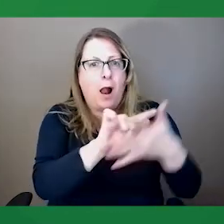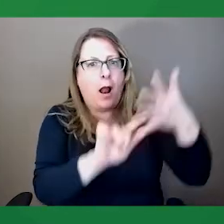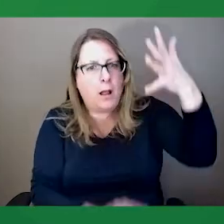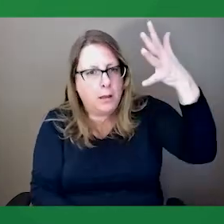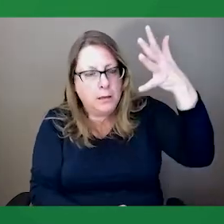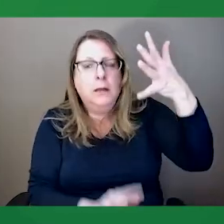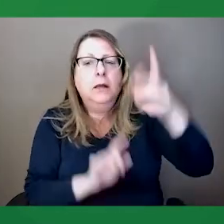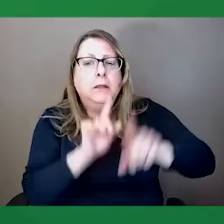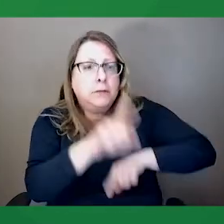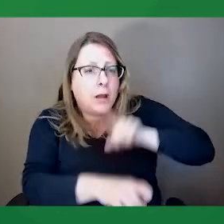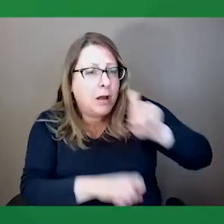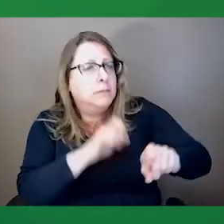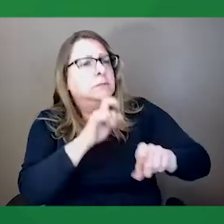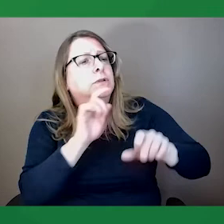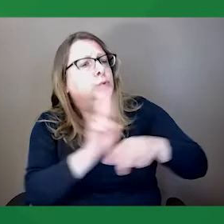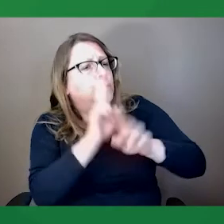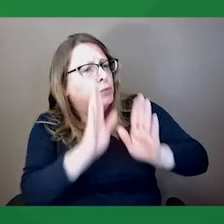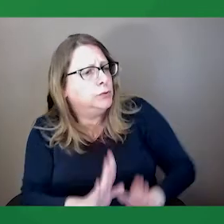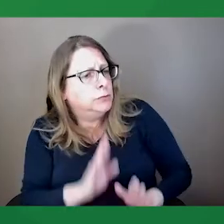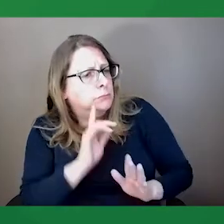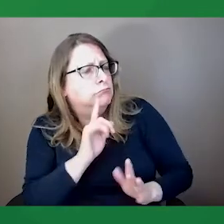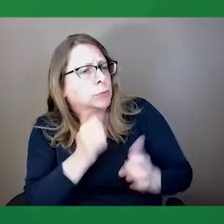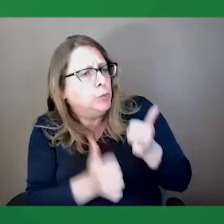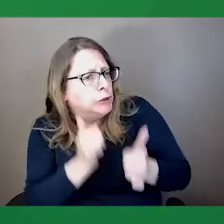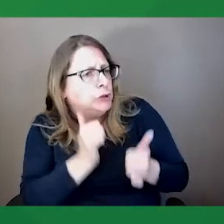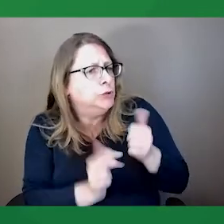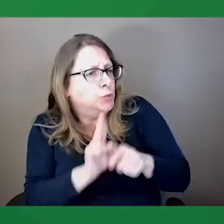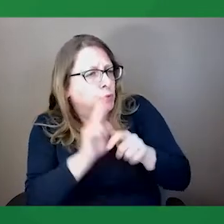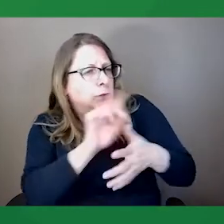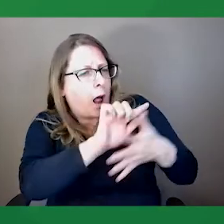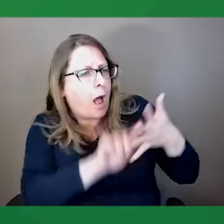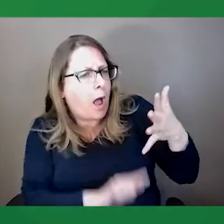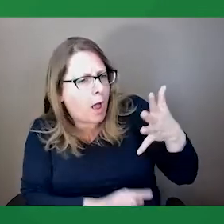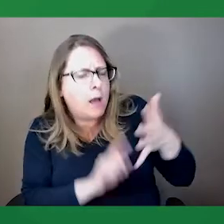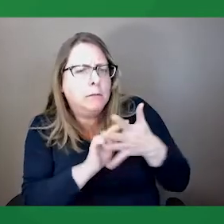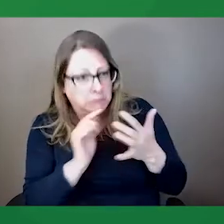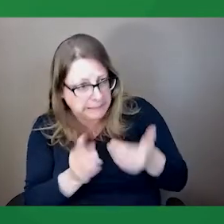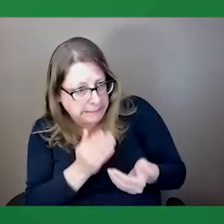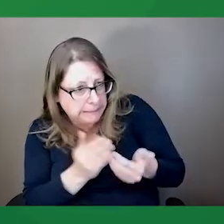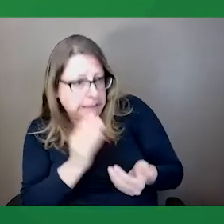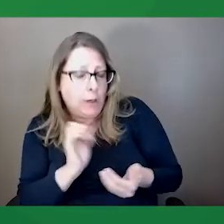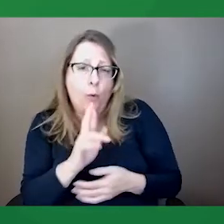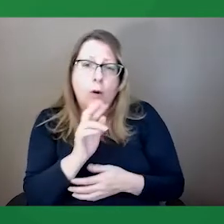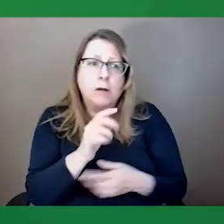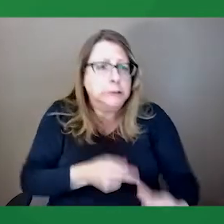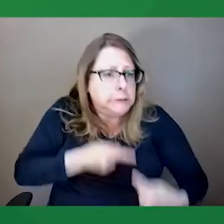and see what areas are being actually used, which one is not used and maybe talk to them, it's this easy.